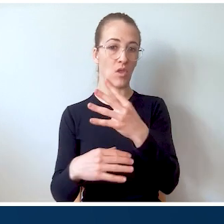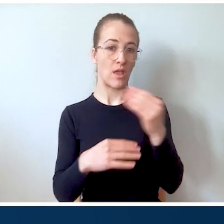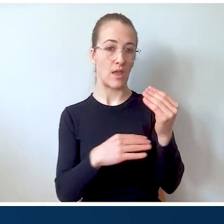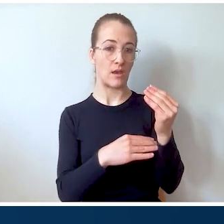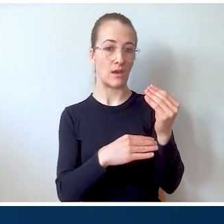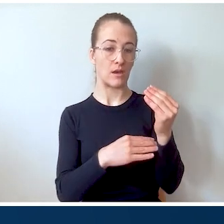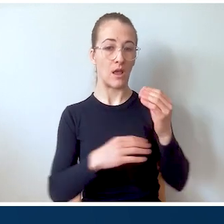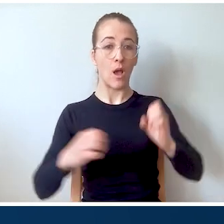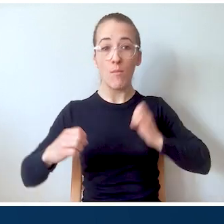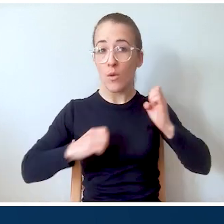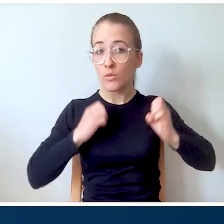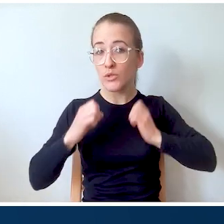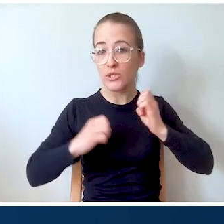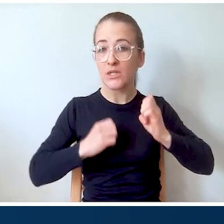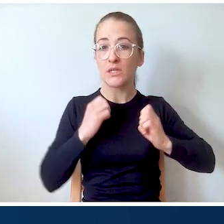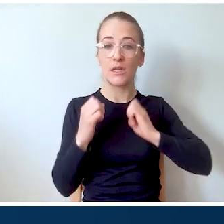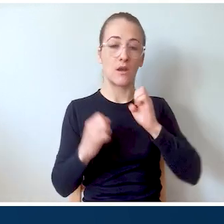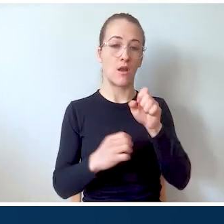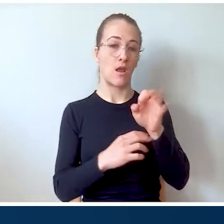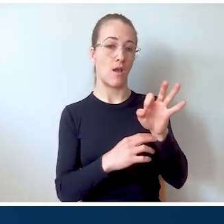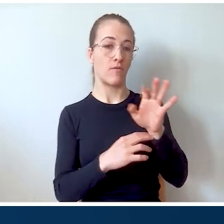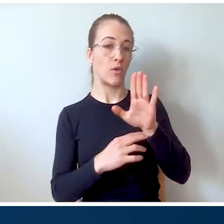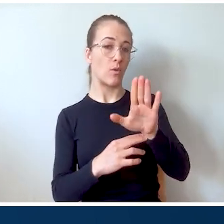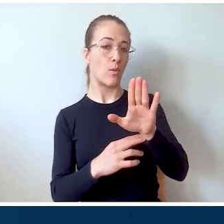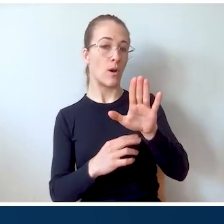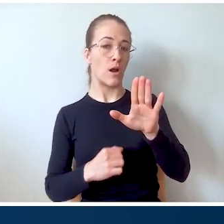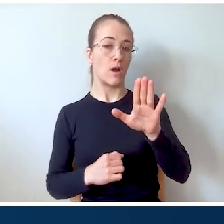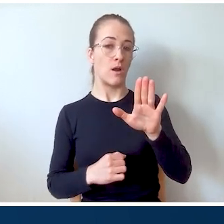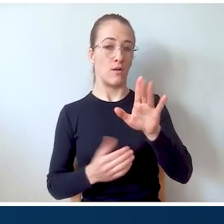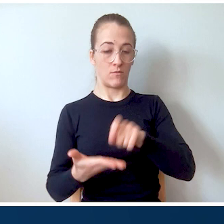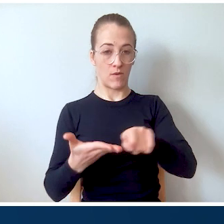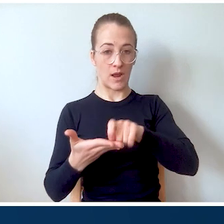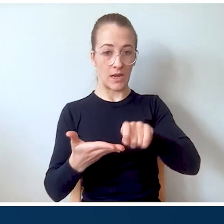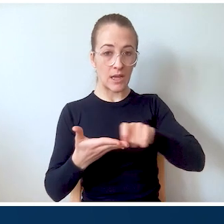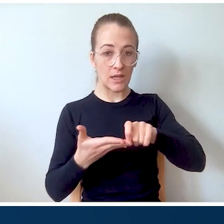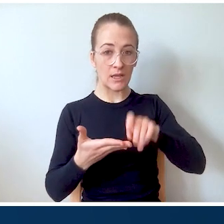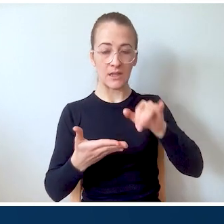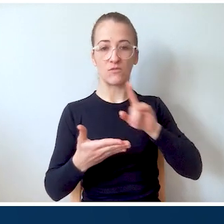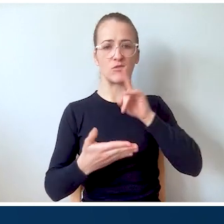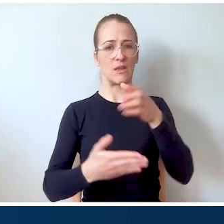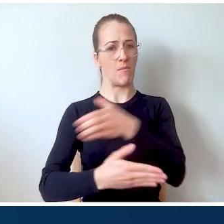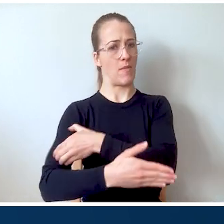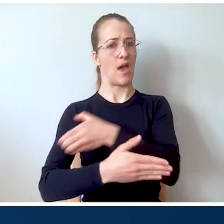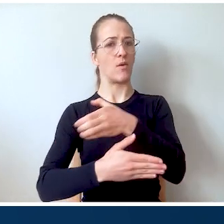and the emotion of of your your writing is so powerful. - Thank you.